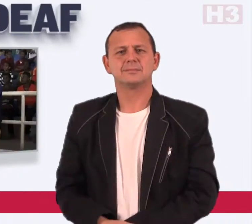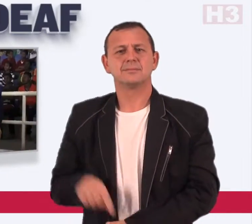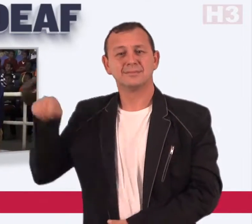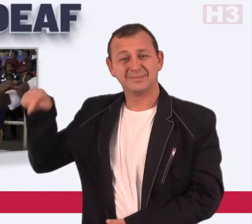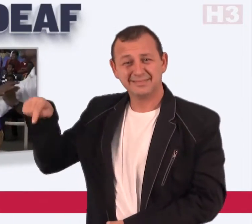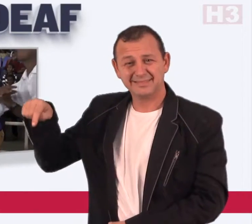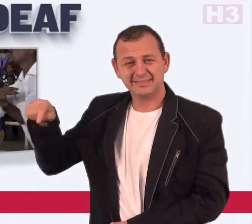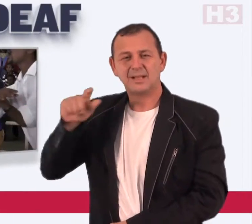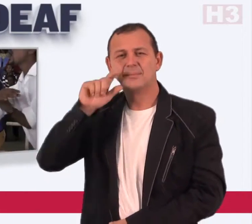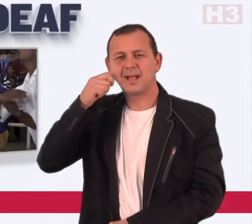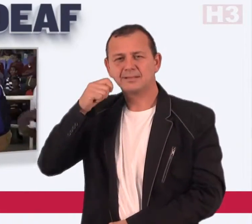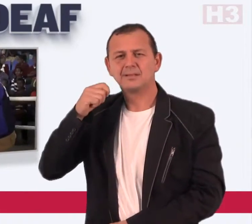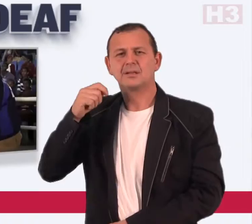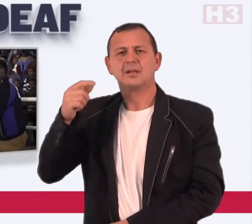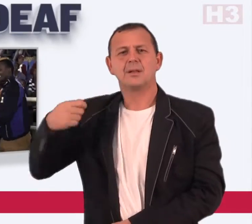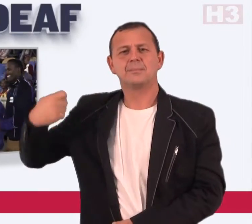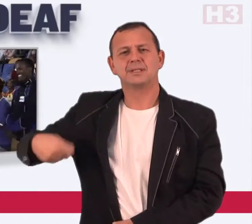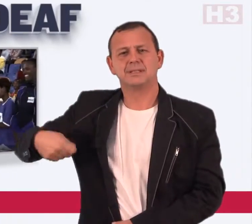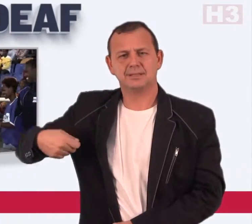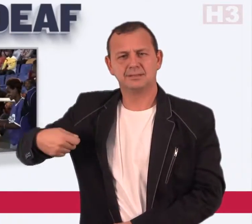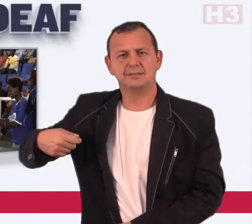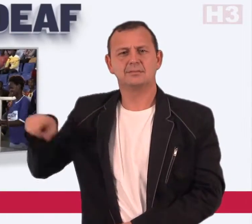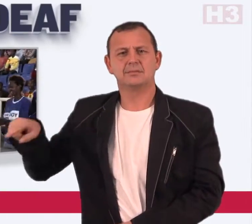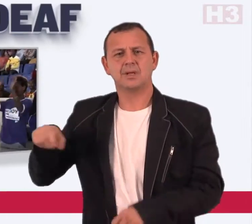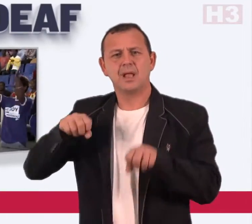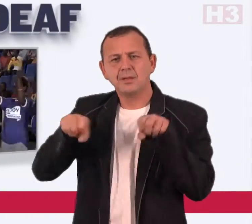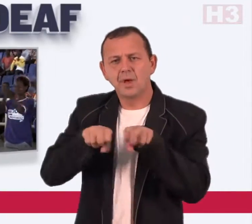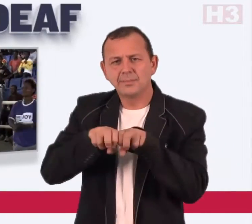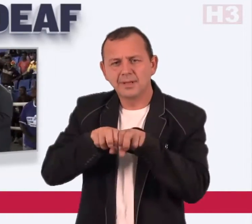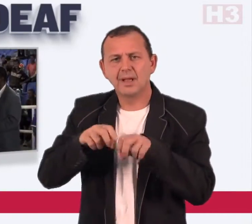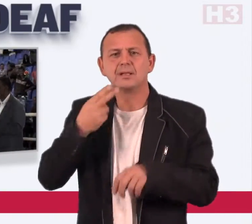Teferi is the president of the Ethiopian Deaf